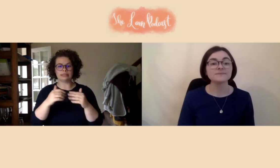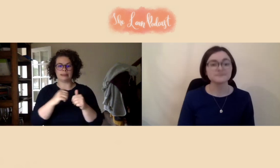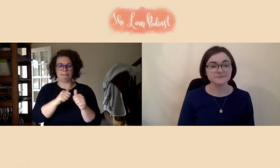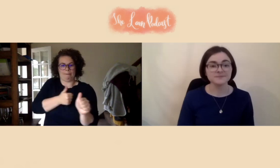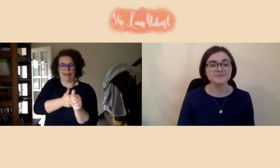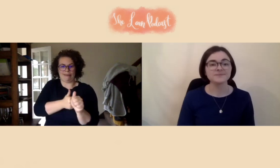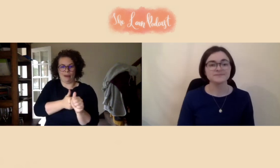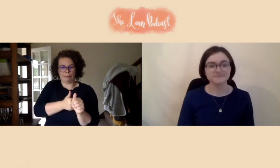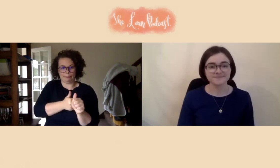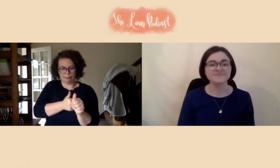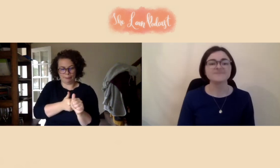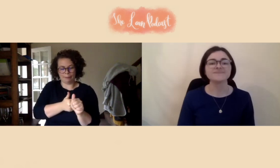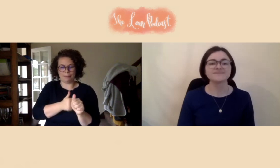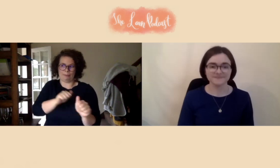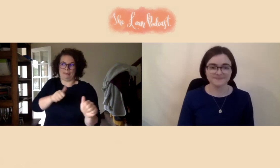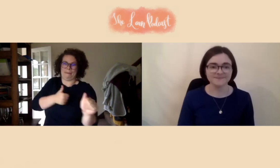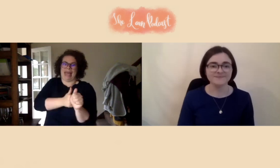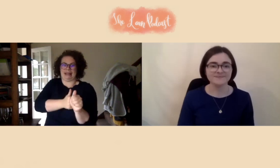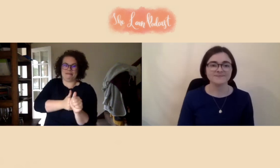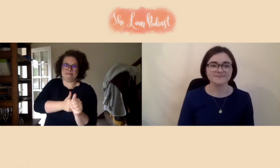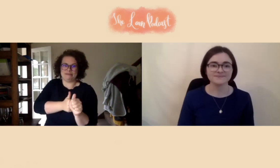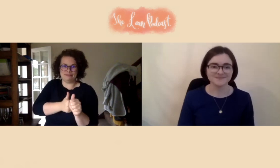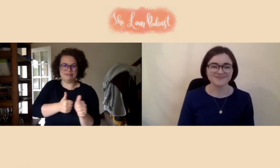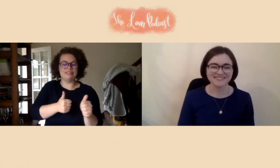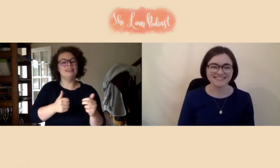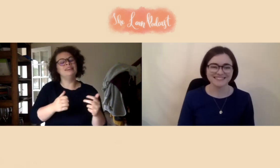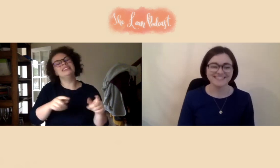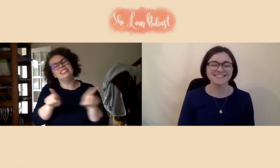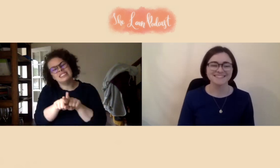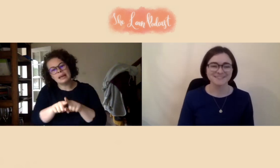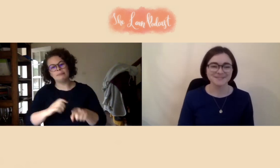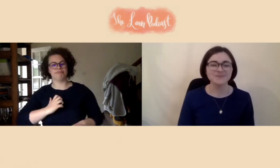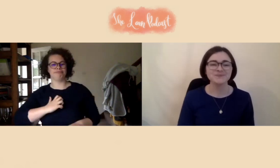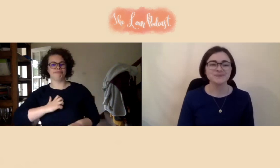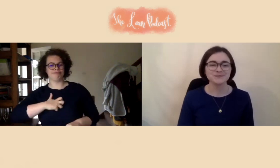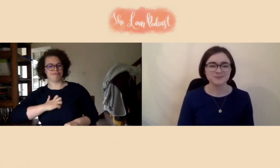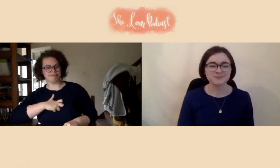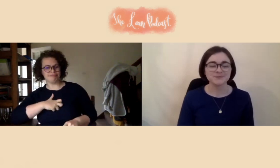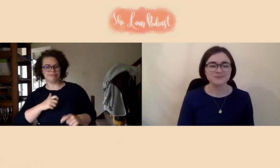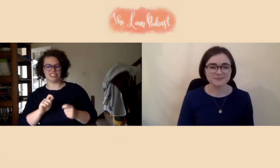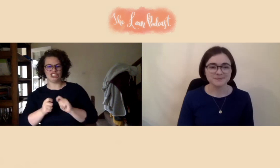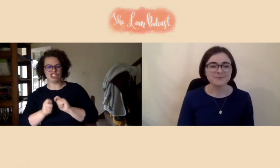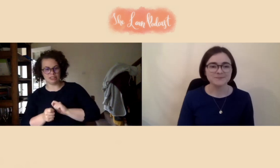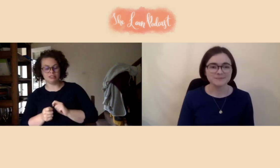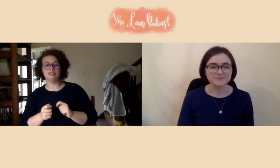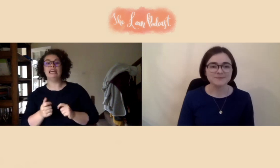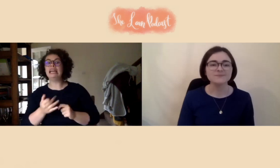So it's, again, it links to adaptation. If one thing doesn't work have another thing.